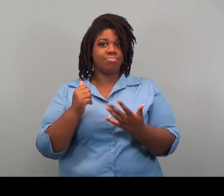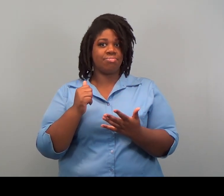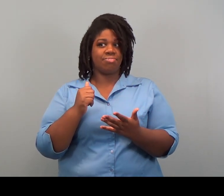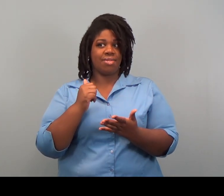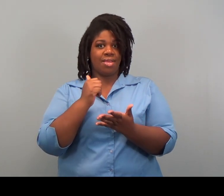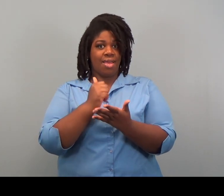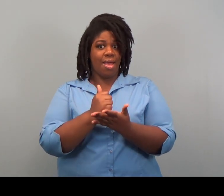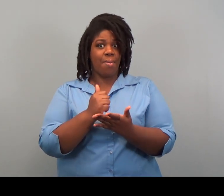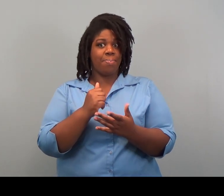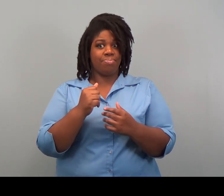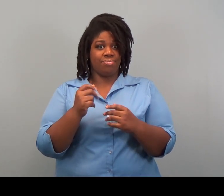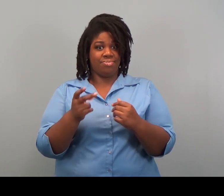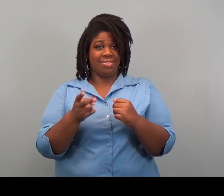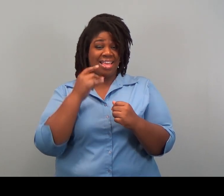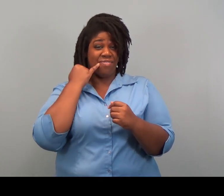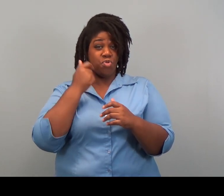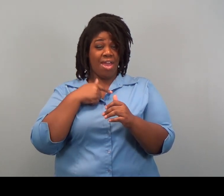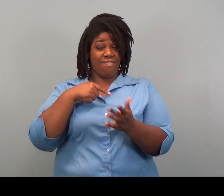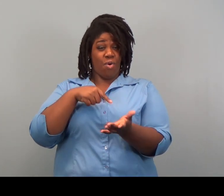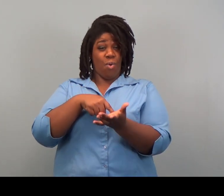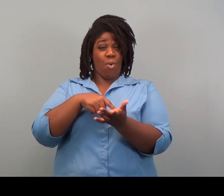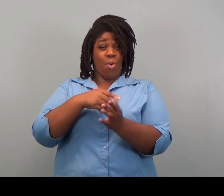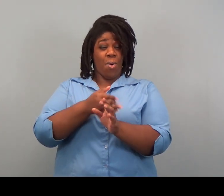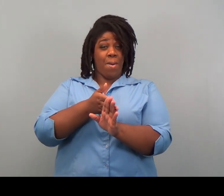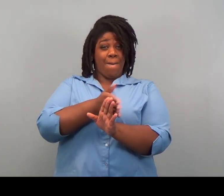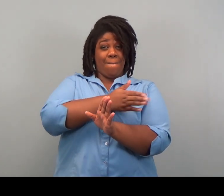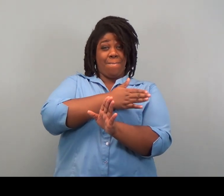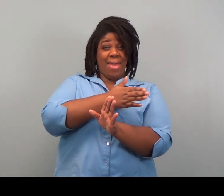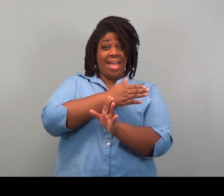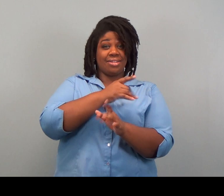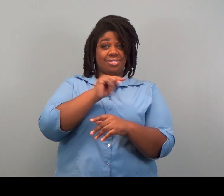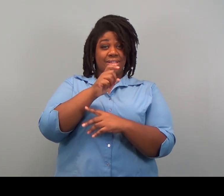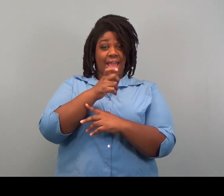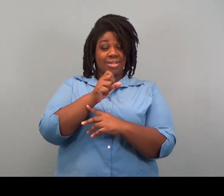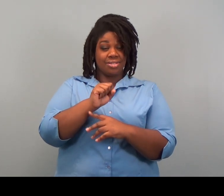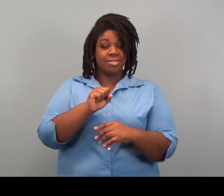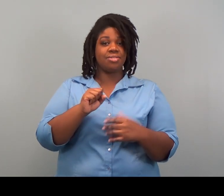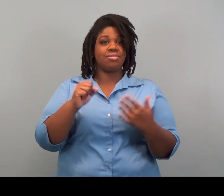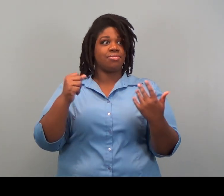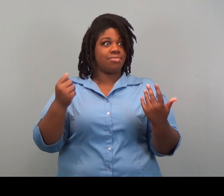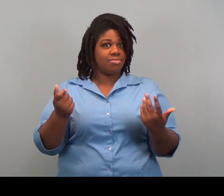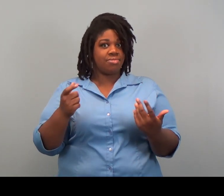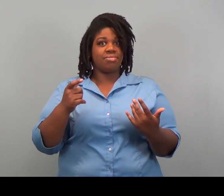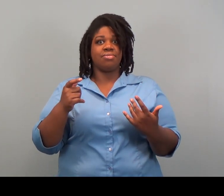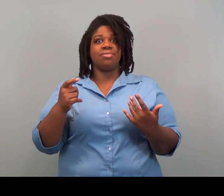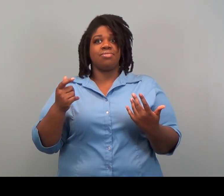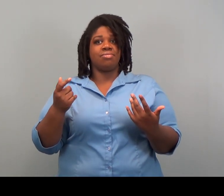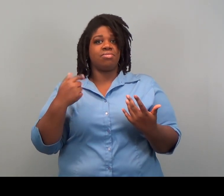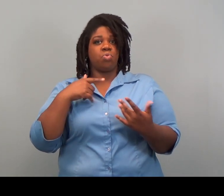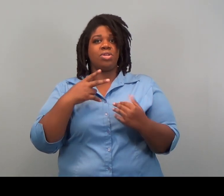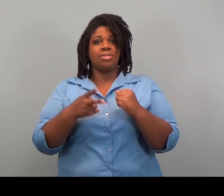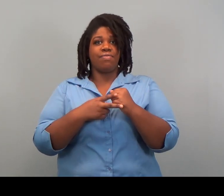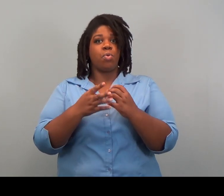because you know that's a lot of work to prepare several years worth of prior year or amended returns.